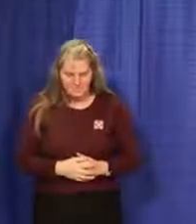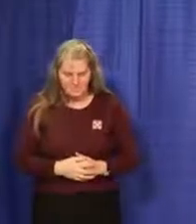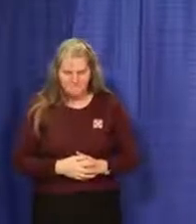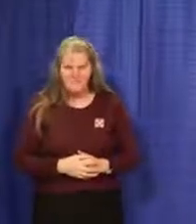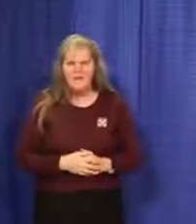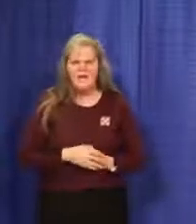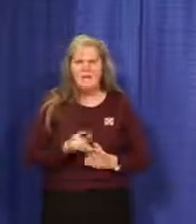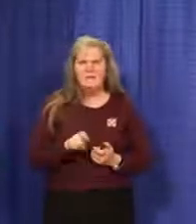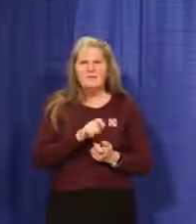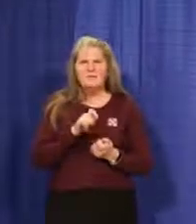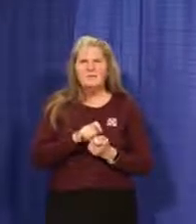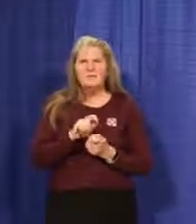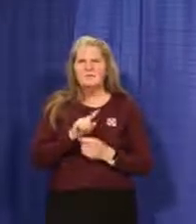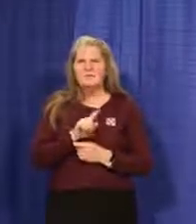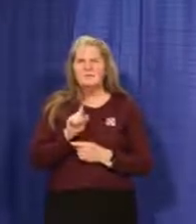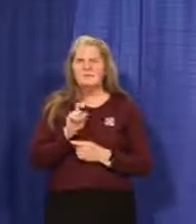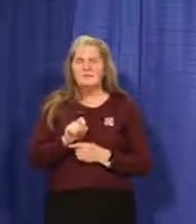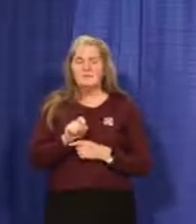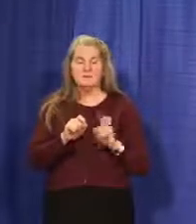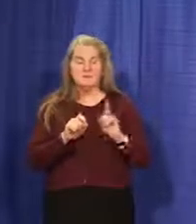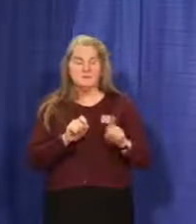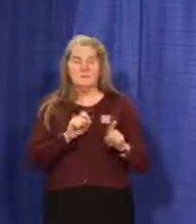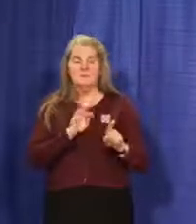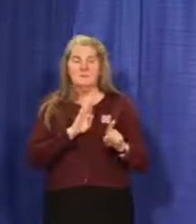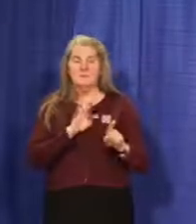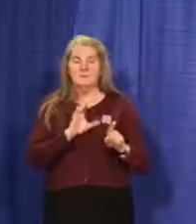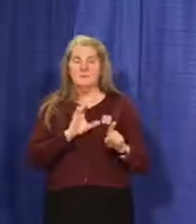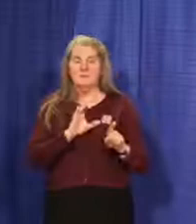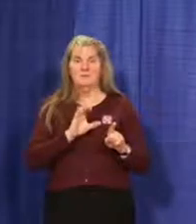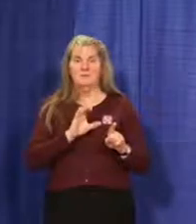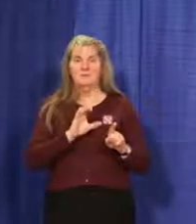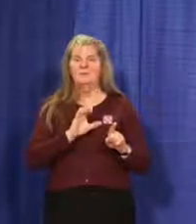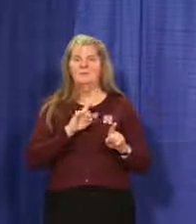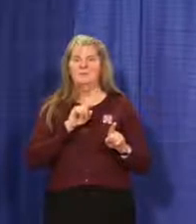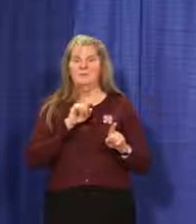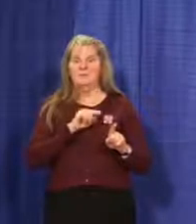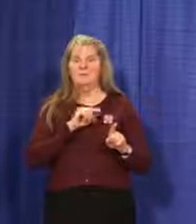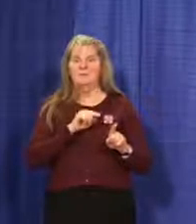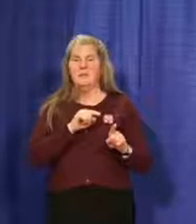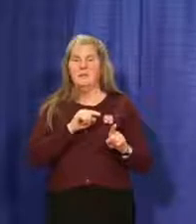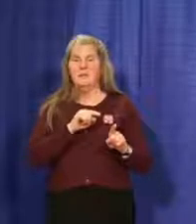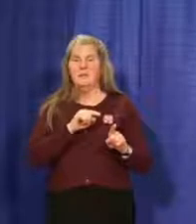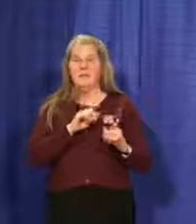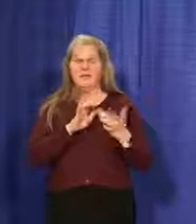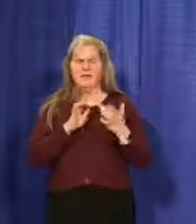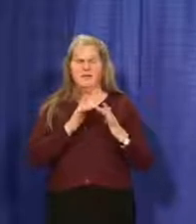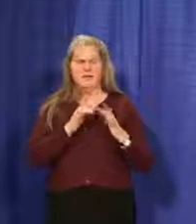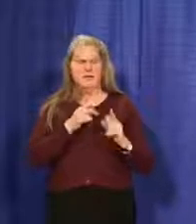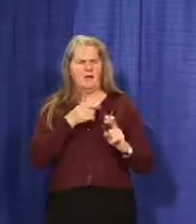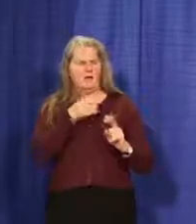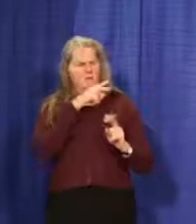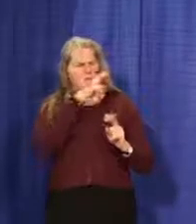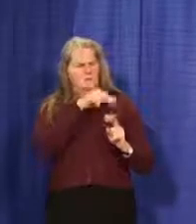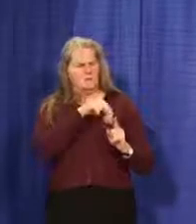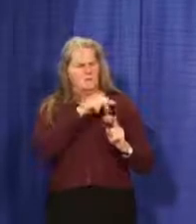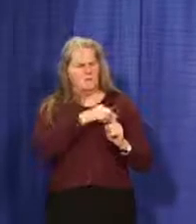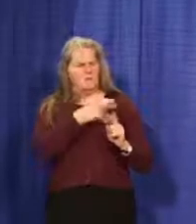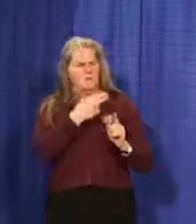I have a specific question. In BC, the immunized BC website says there is something called a